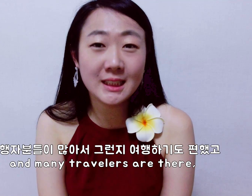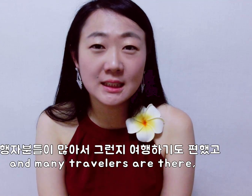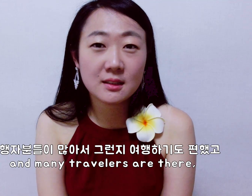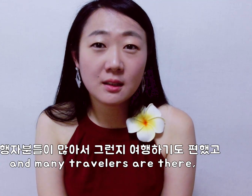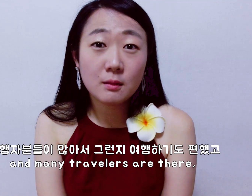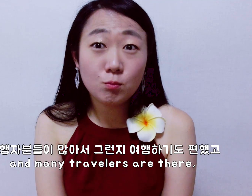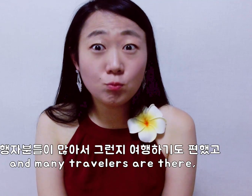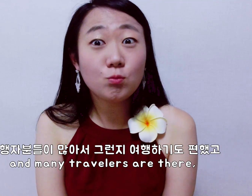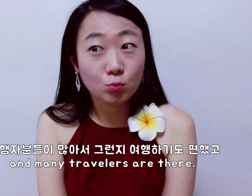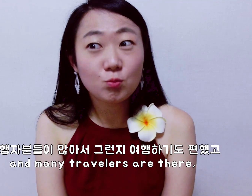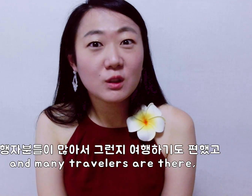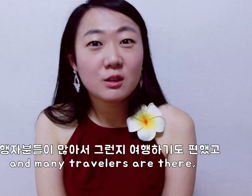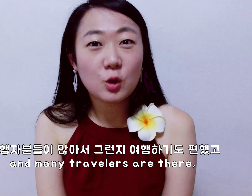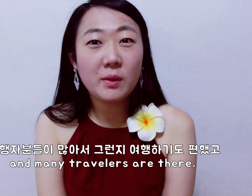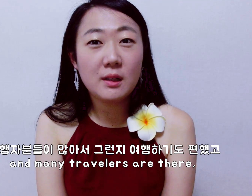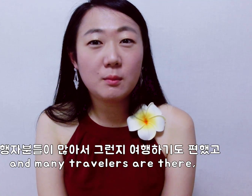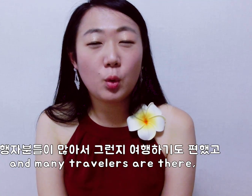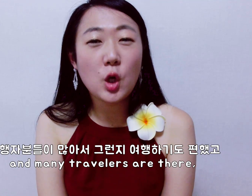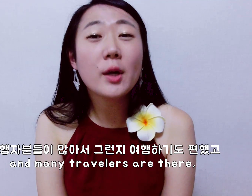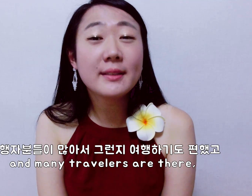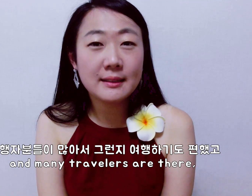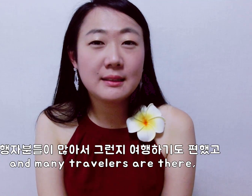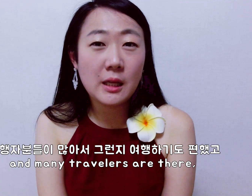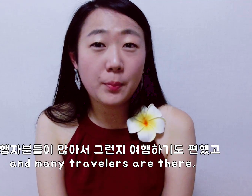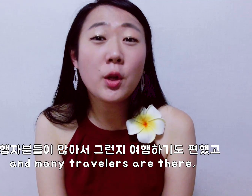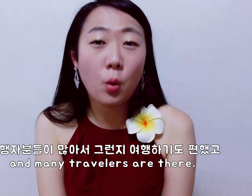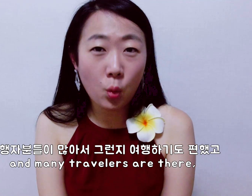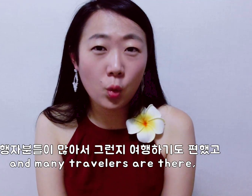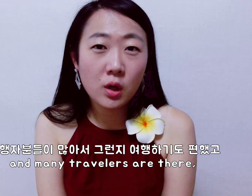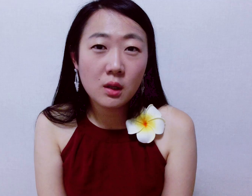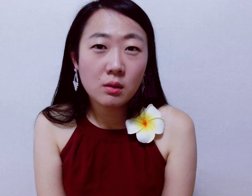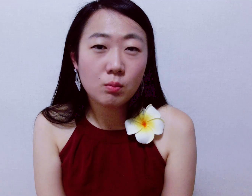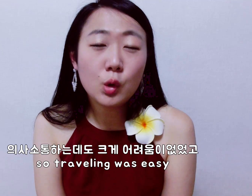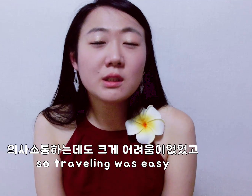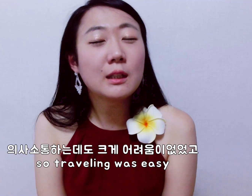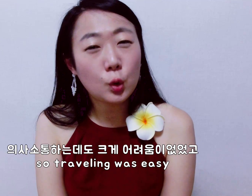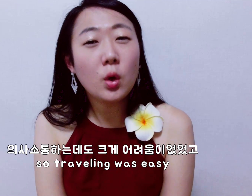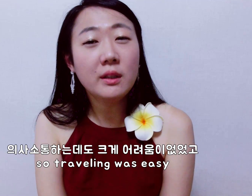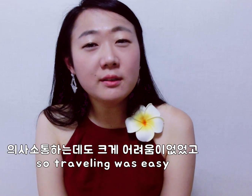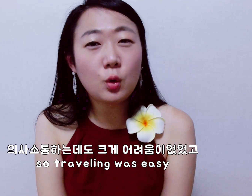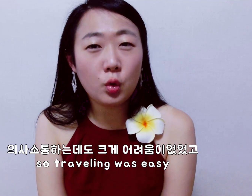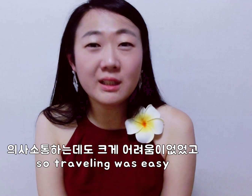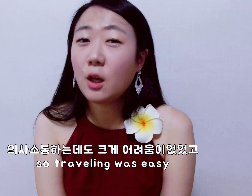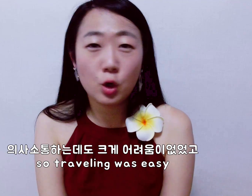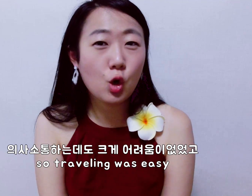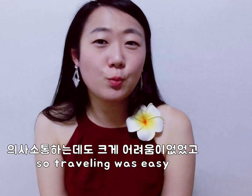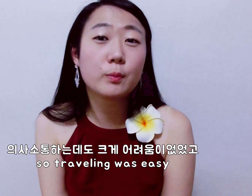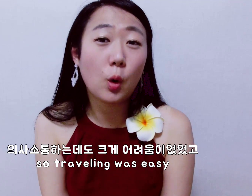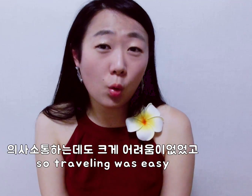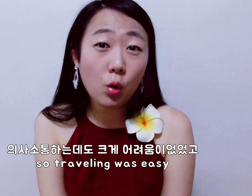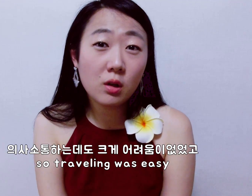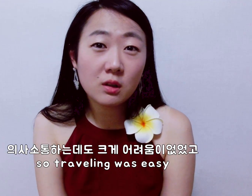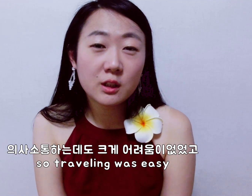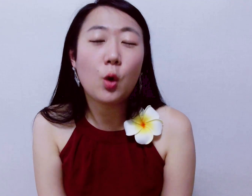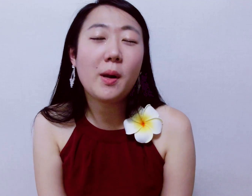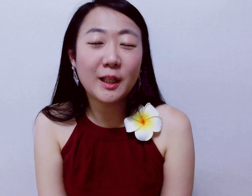말을 하지 않고 메뉴를 가리키며 주문을 했는데 when we order didn't talked and pointed the menu 그 점원아주머니가 계속 말을하는 거에요 but the owner talked to us. 그래서 저희가 귀가 안들린다고 메모를 적어달라고 했는데도 so we said that we are deaf and asked to write memo 아주머니가 계속 말을해요 but the owner didn't stop talking. 그래서 대충 메뉴를 손으로 찍어서 주문을했어요